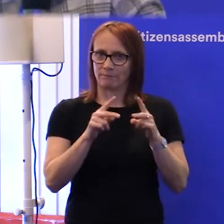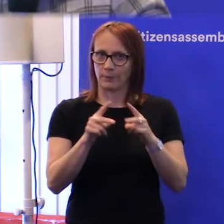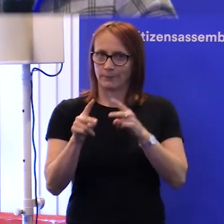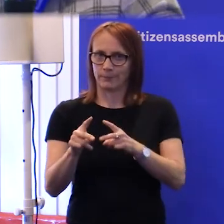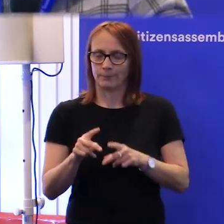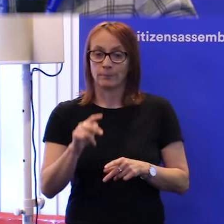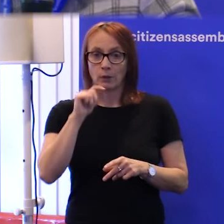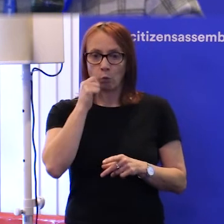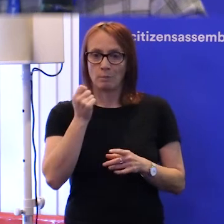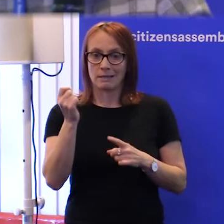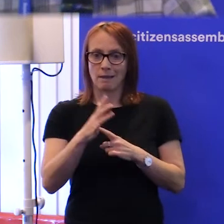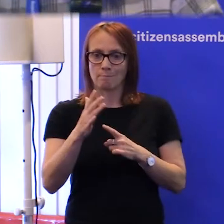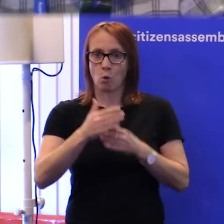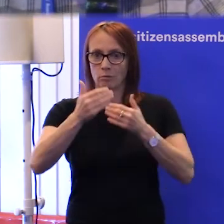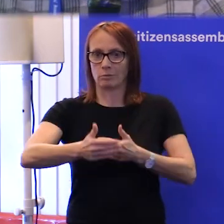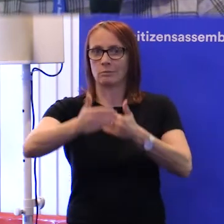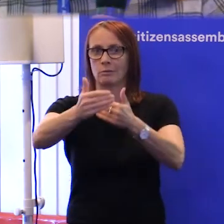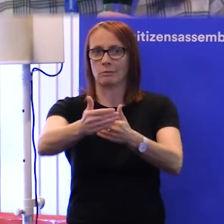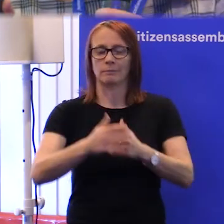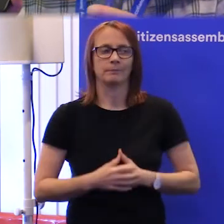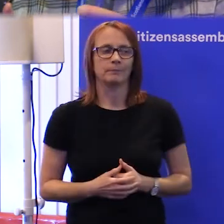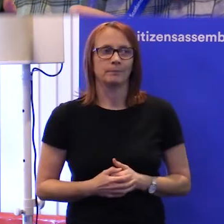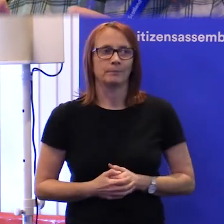weekends that we're together and what we need to think about is these cognitive